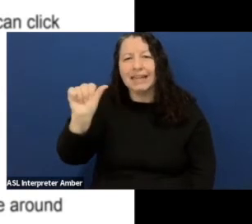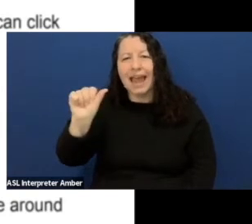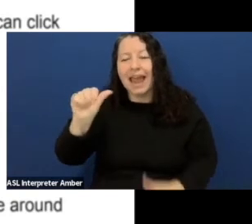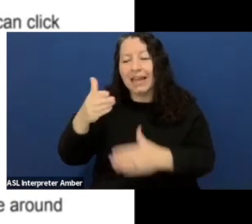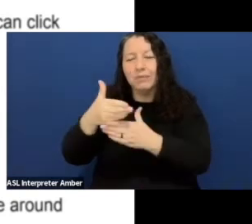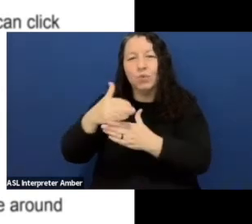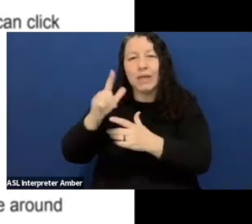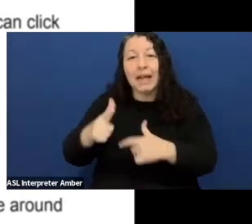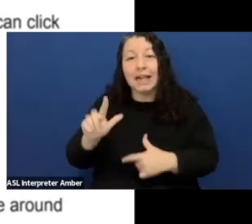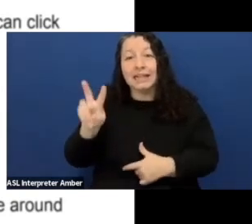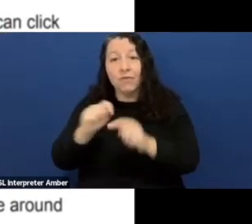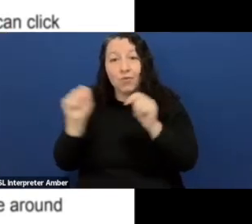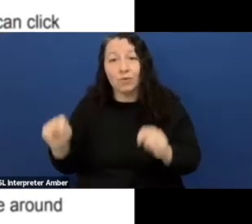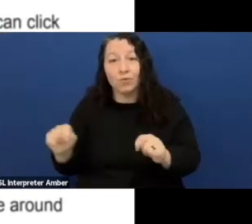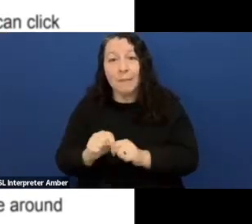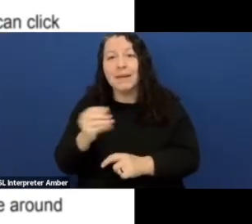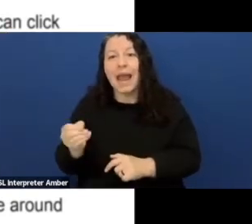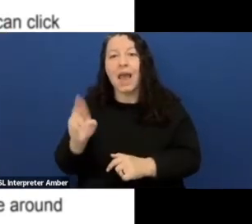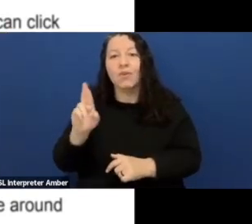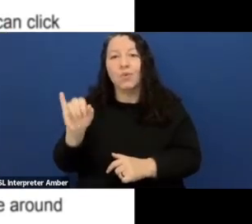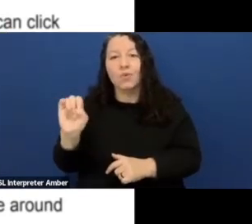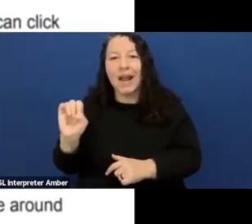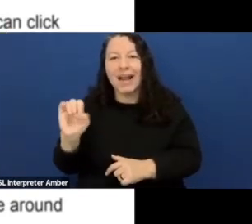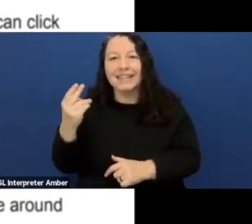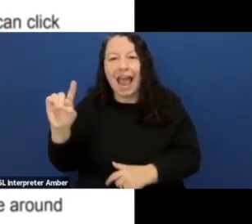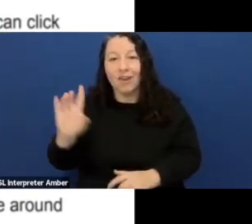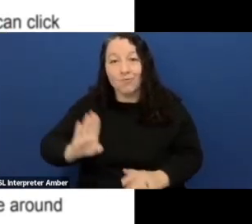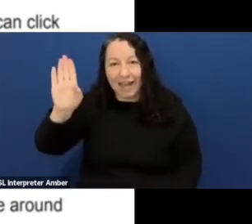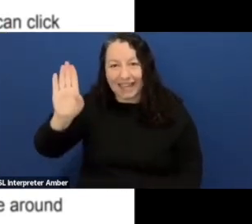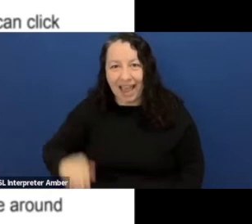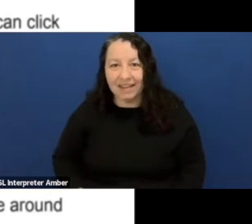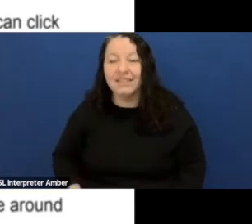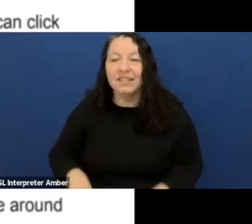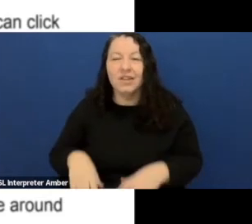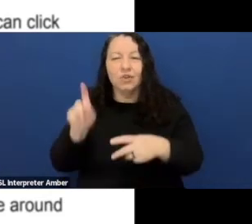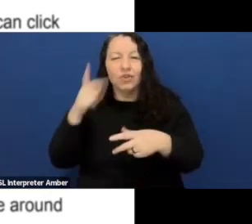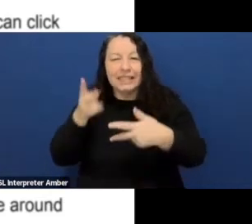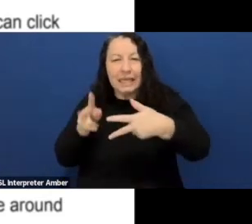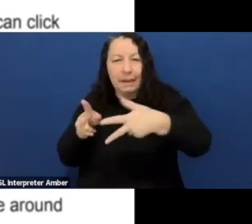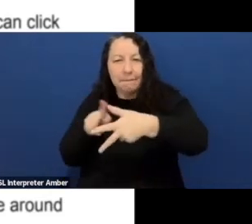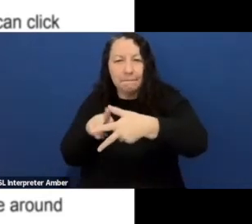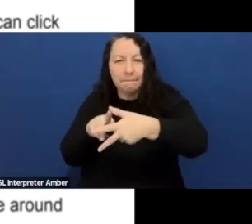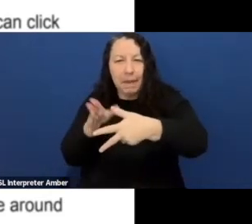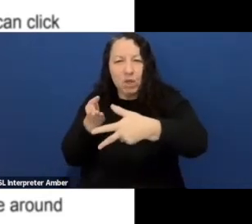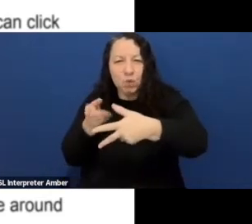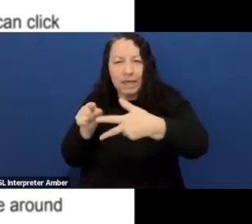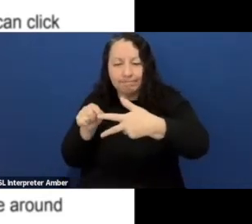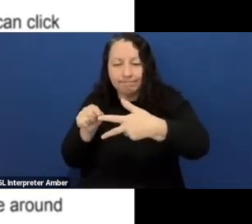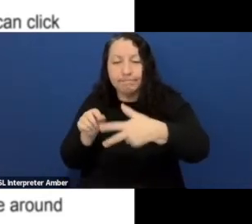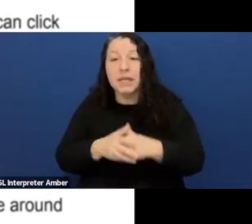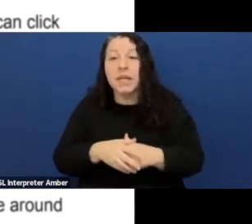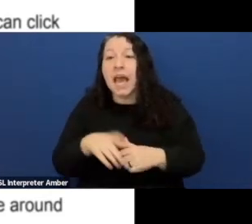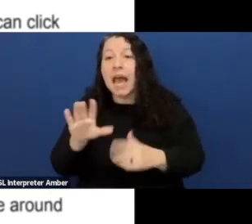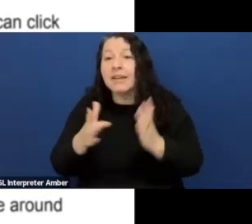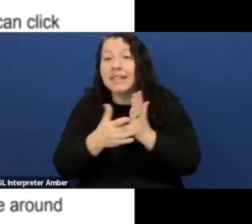the options, right next between live transcript and raise hand. If our tech could figure out